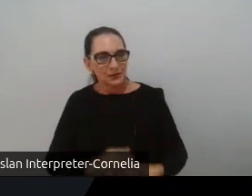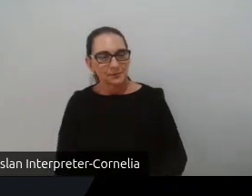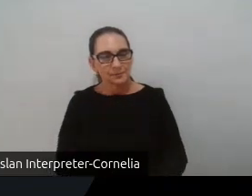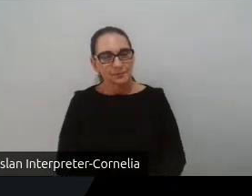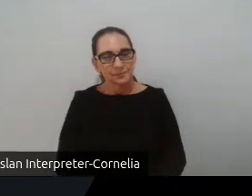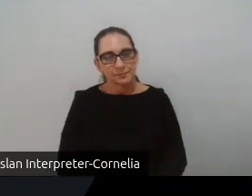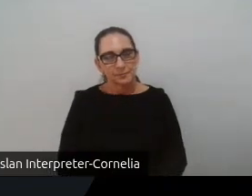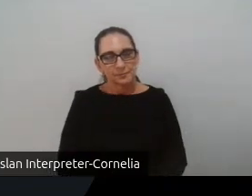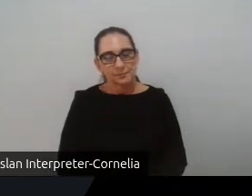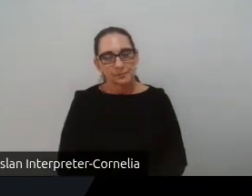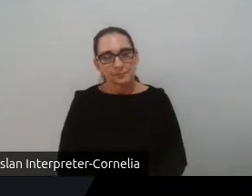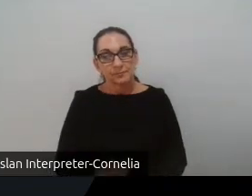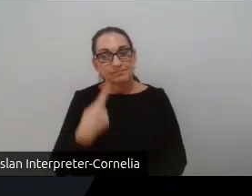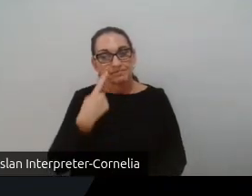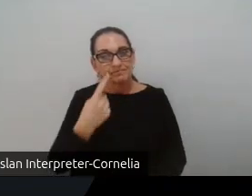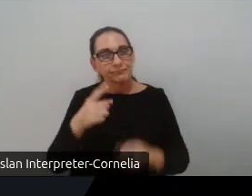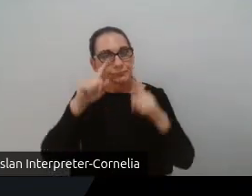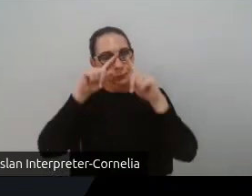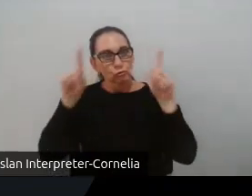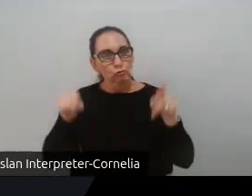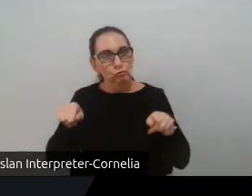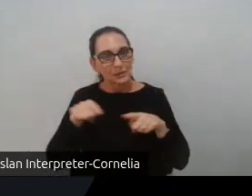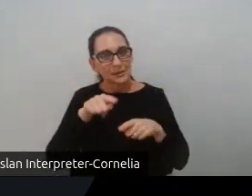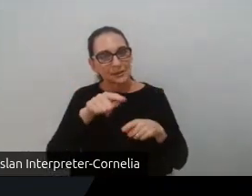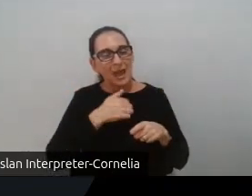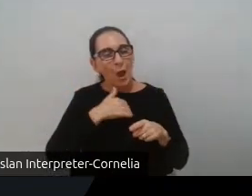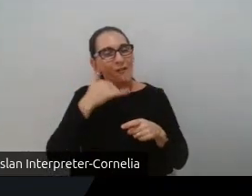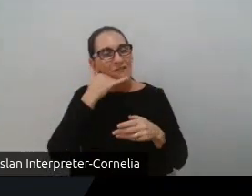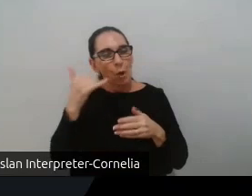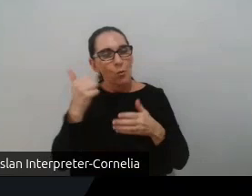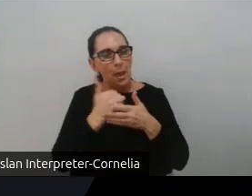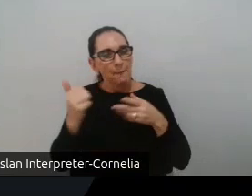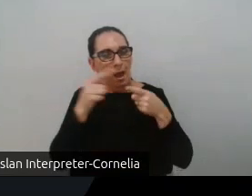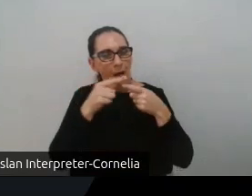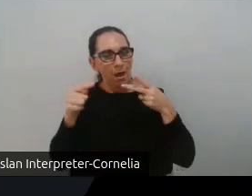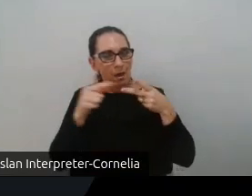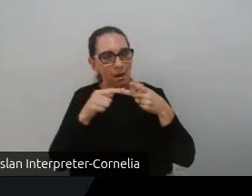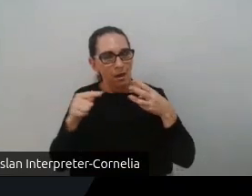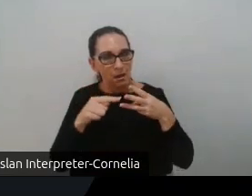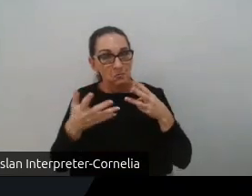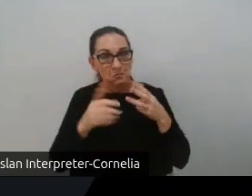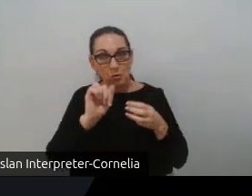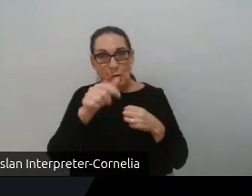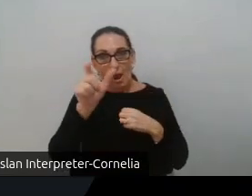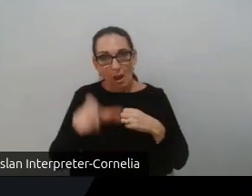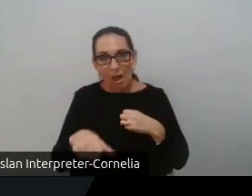on screen now, I've got um our phone lines. So, if you have a client that needs uh our legal help,